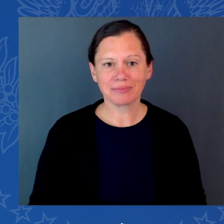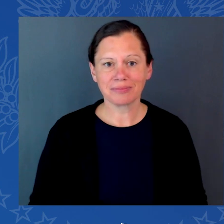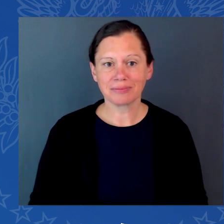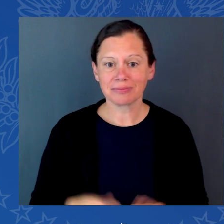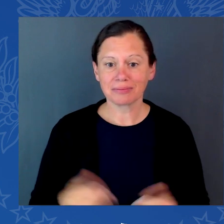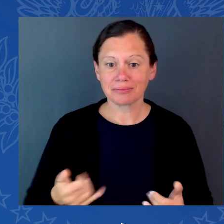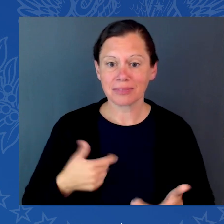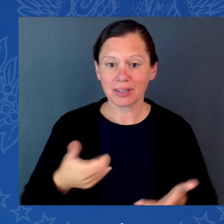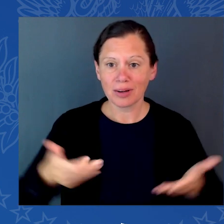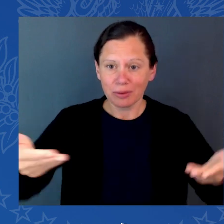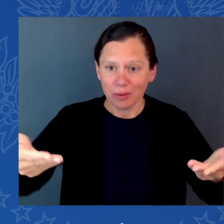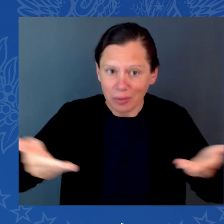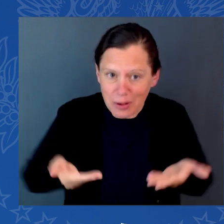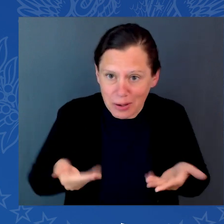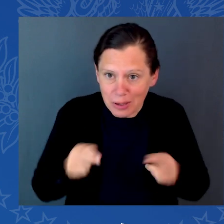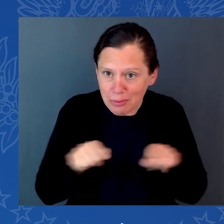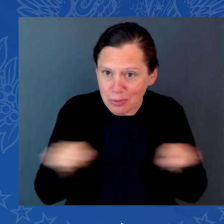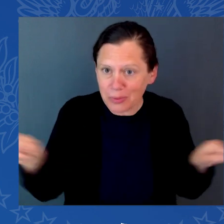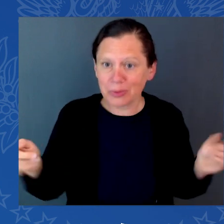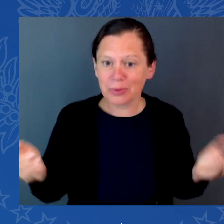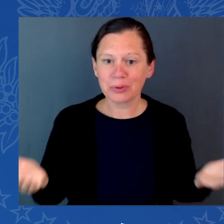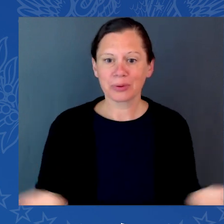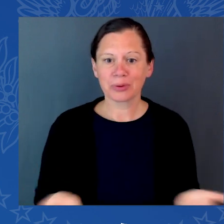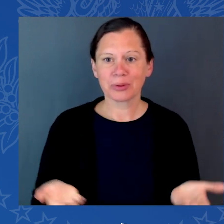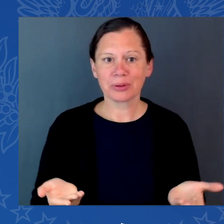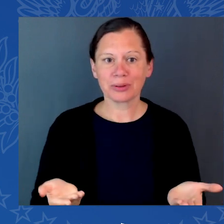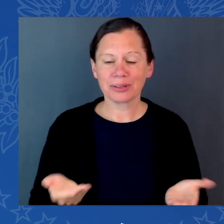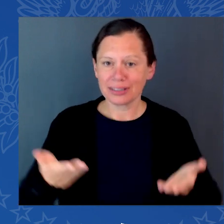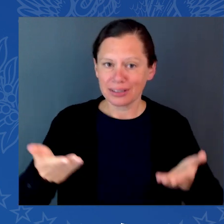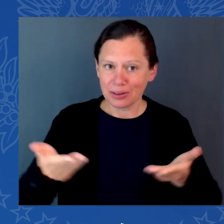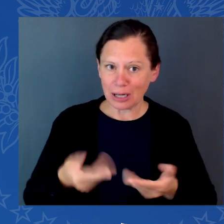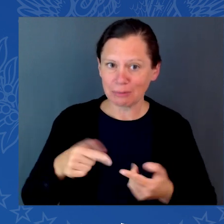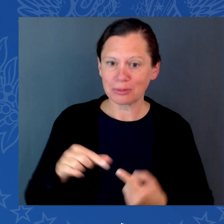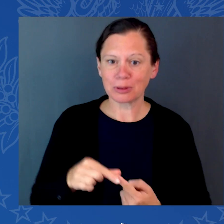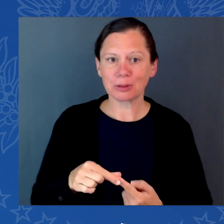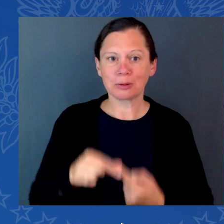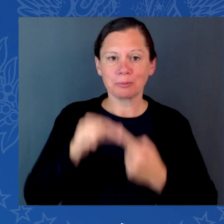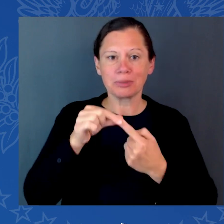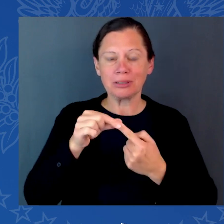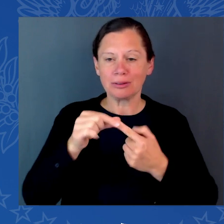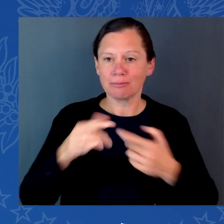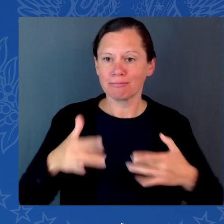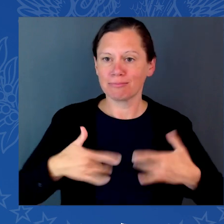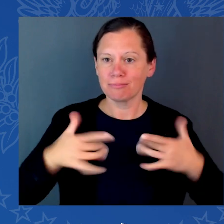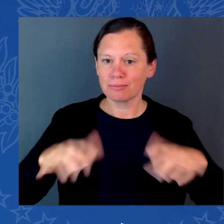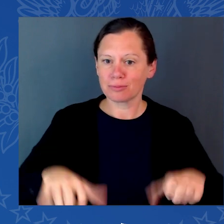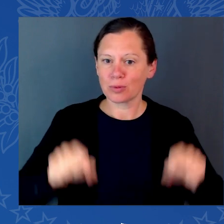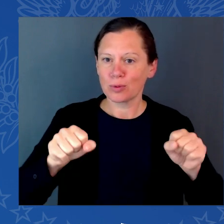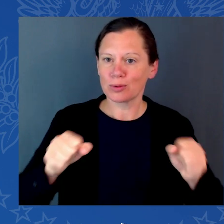to co-chair this event with my friend, President Biden.